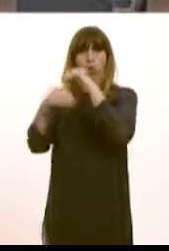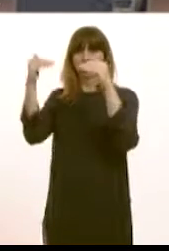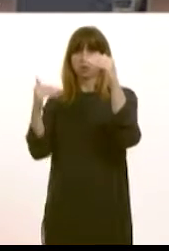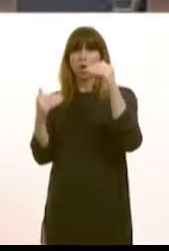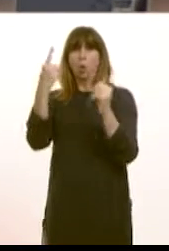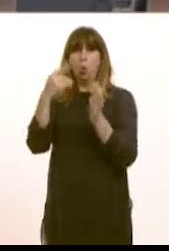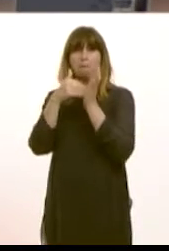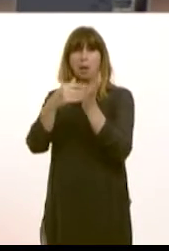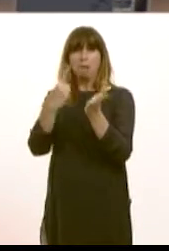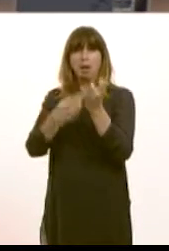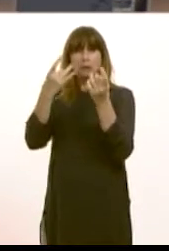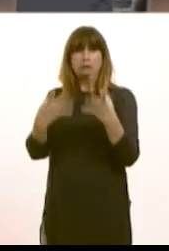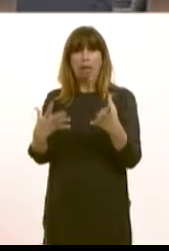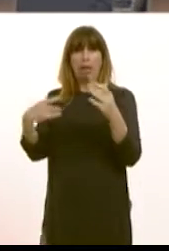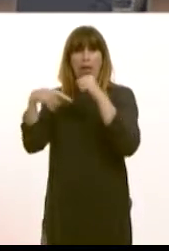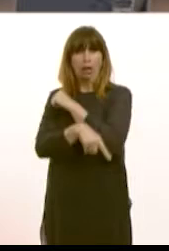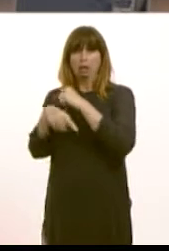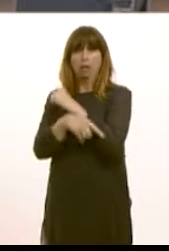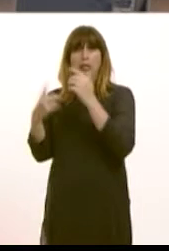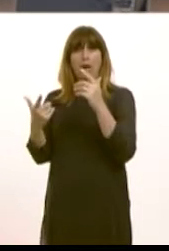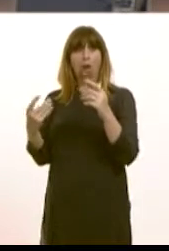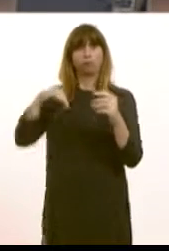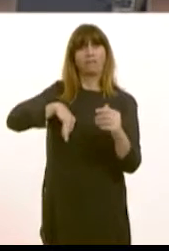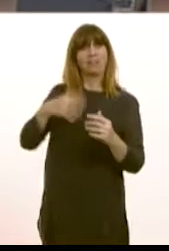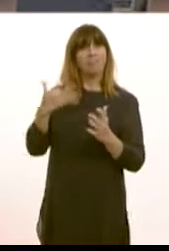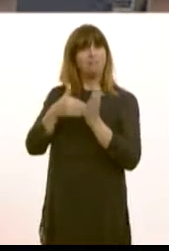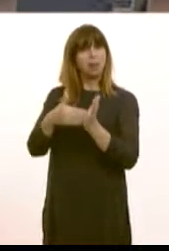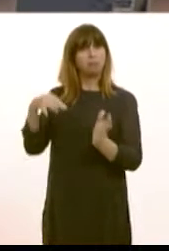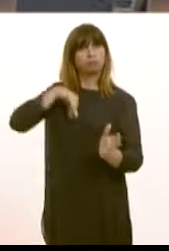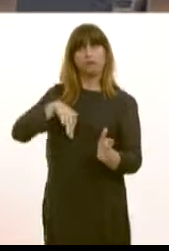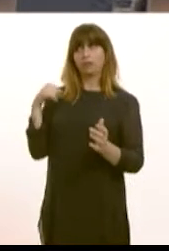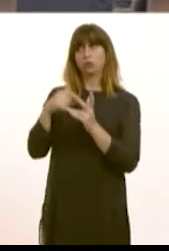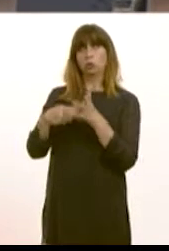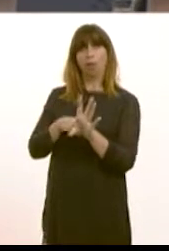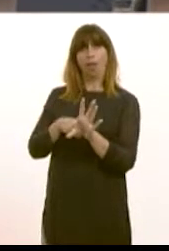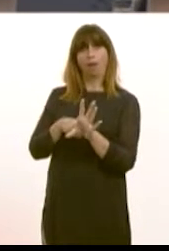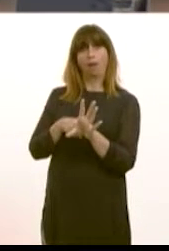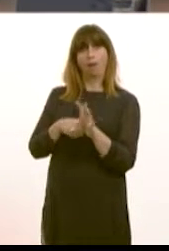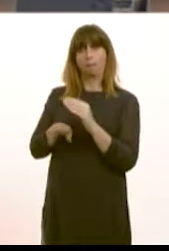and weíre now turning it into profits in a monthóI think it was £5 million in July, and perhaps it will a break-even in August.